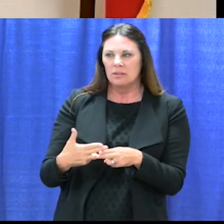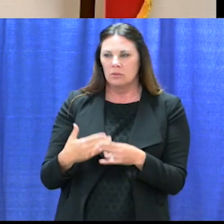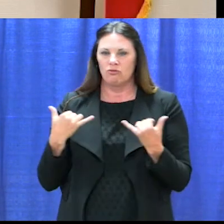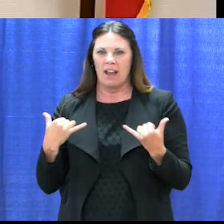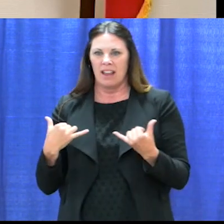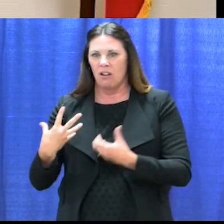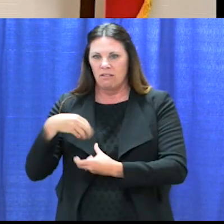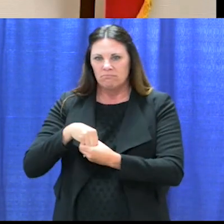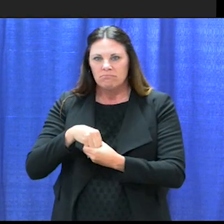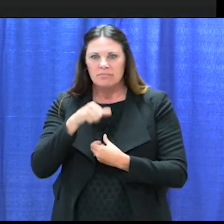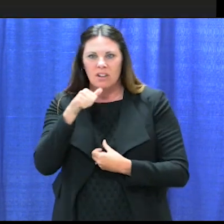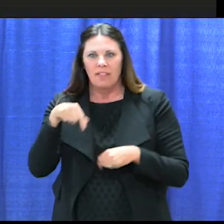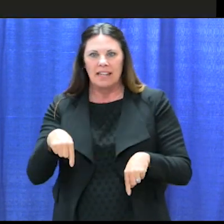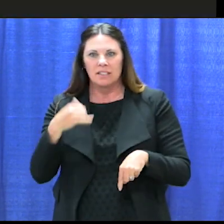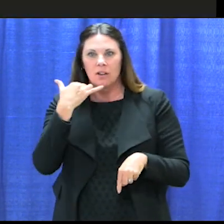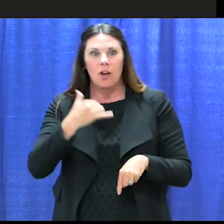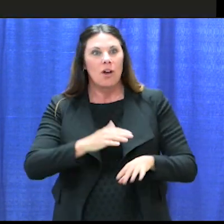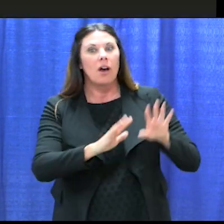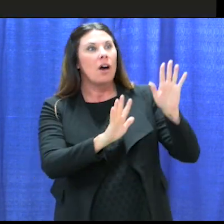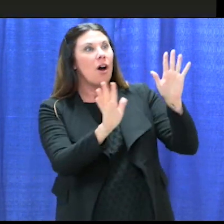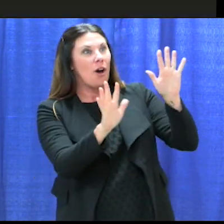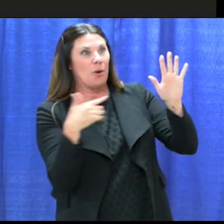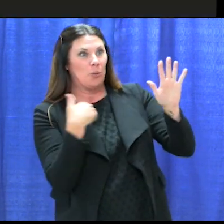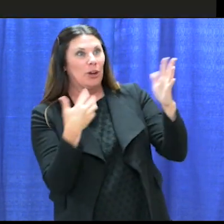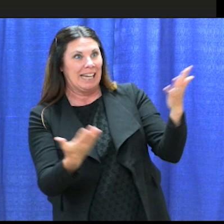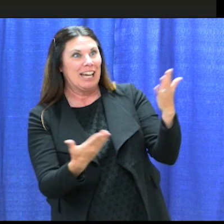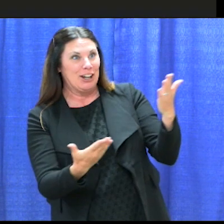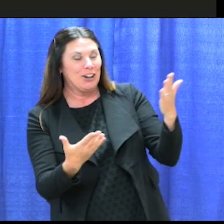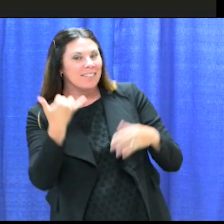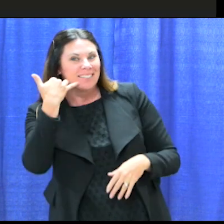[Assemblymember Eduardo Garcia speaking] Mr. Superintendent wait we are here.